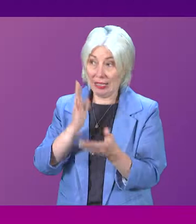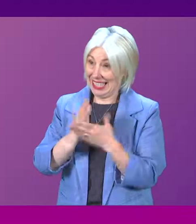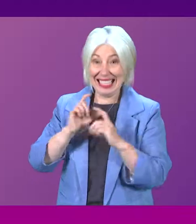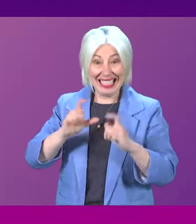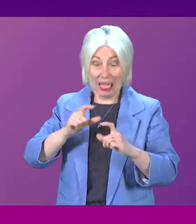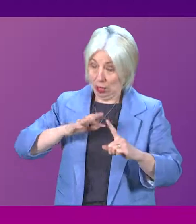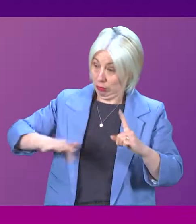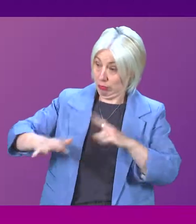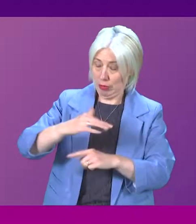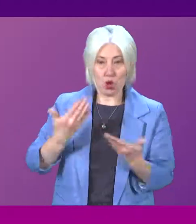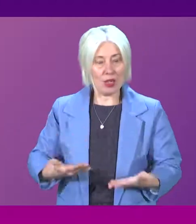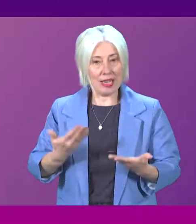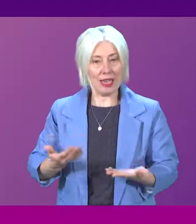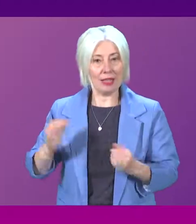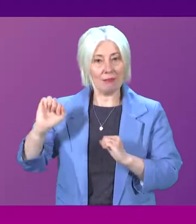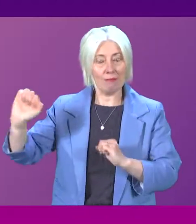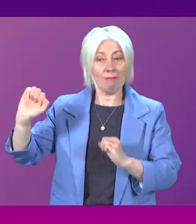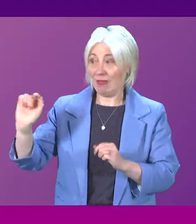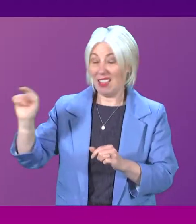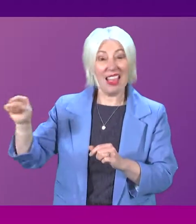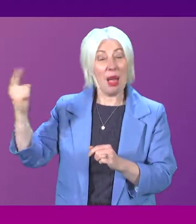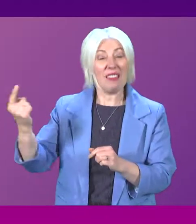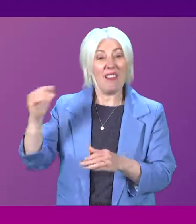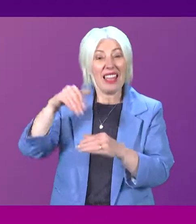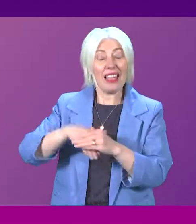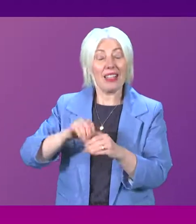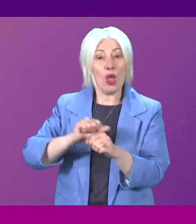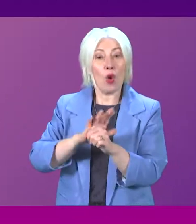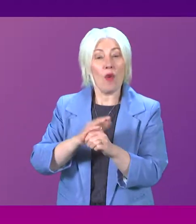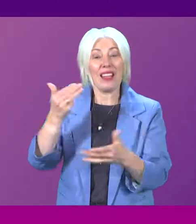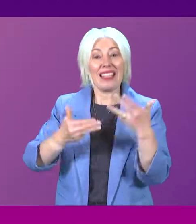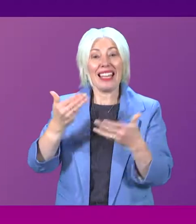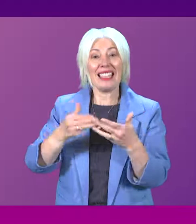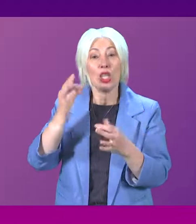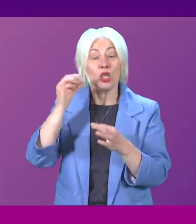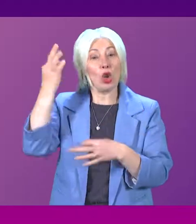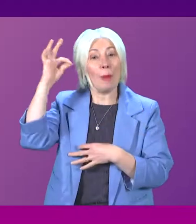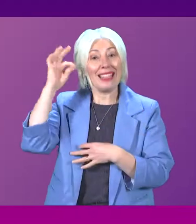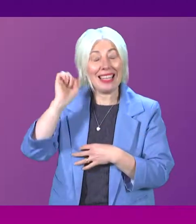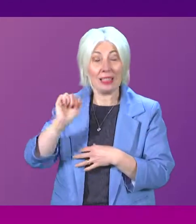Indeed, as a member of the COVID-19 Committee, Mr Mason is engaged in all those questions.